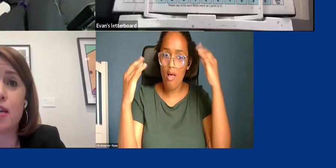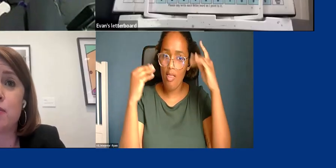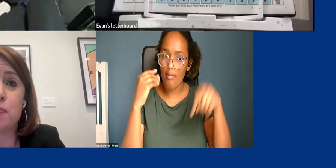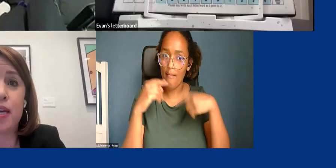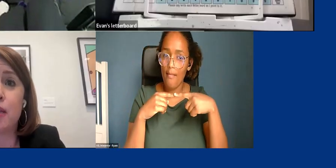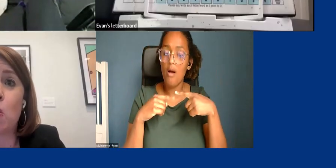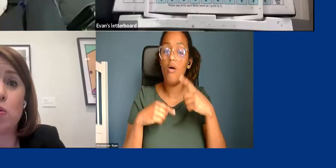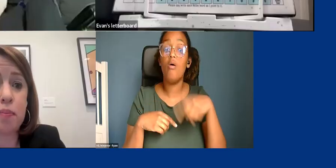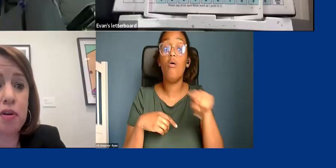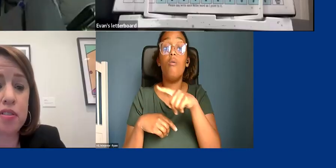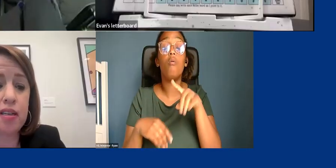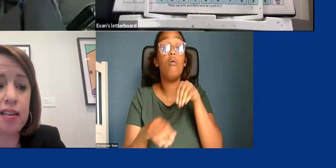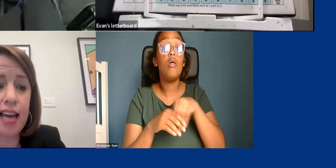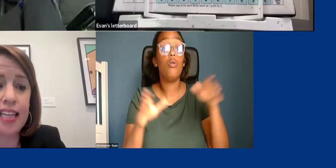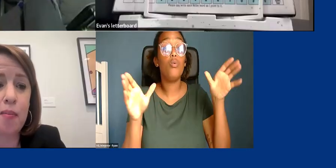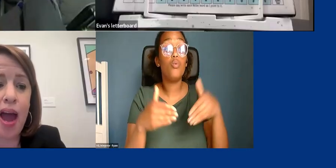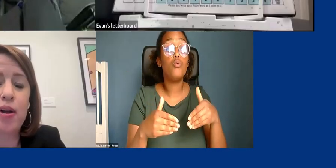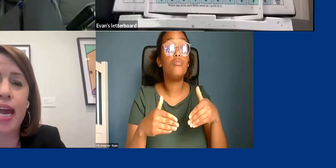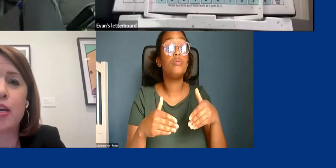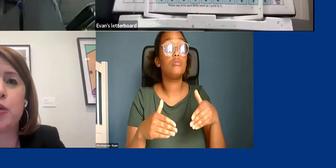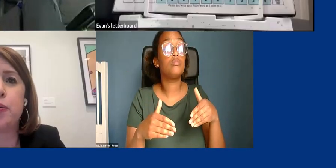themselves being the only person like them how can